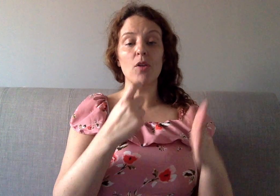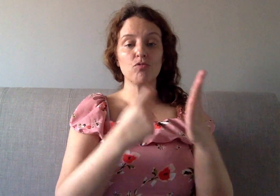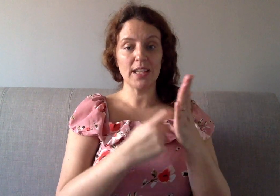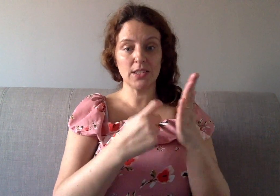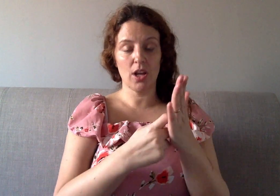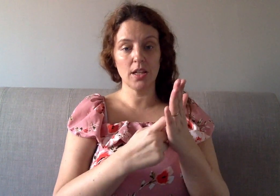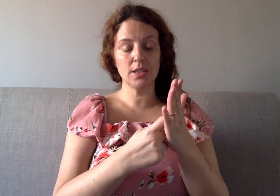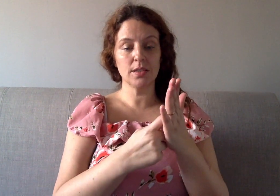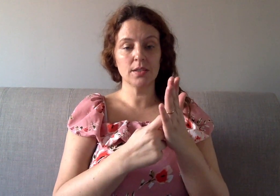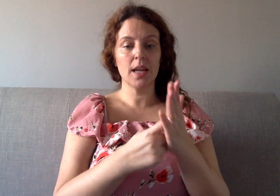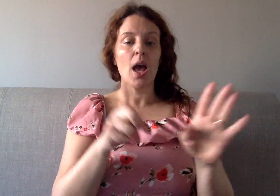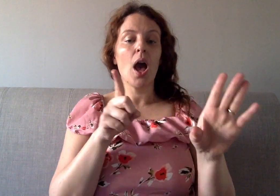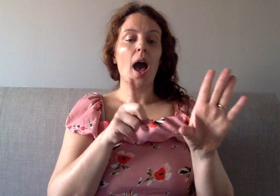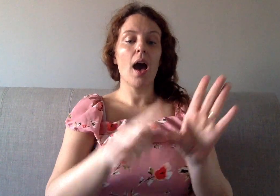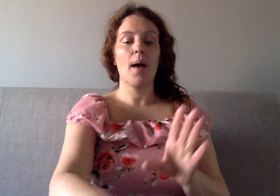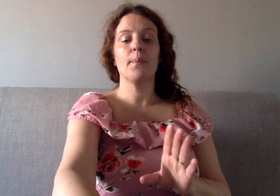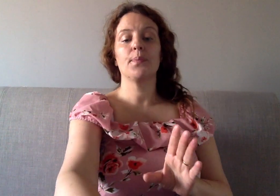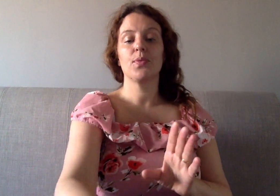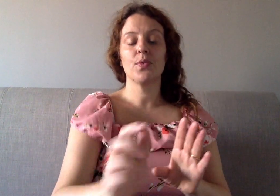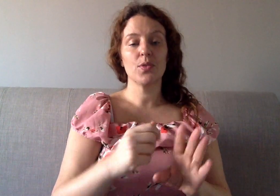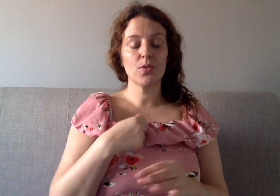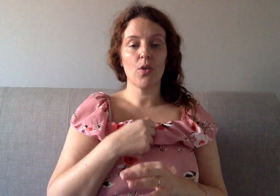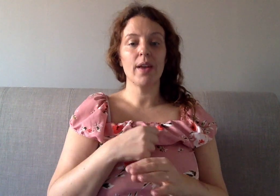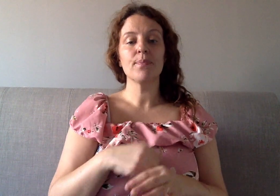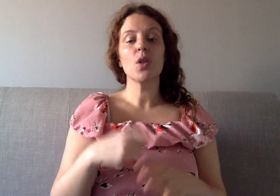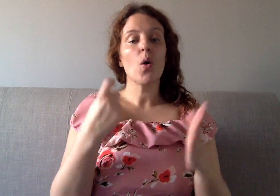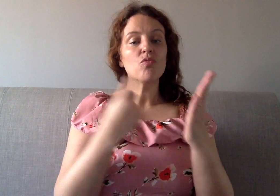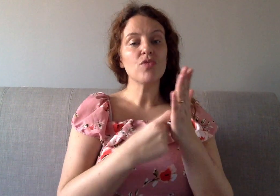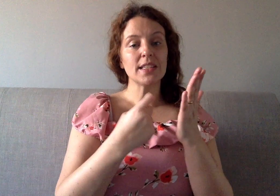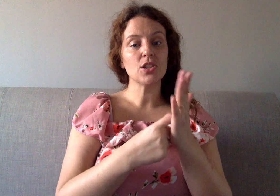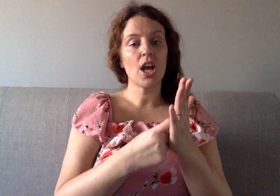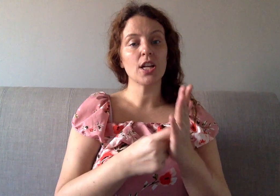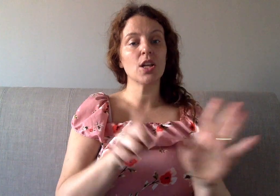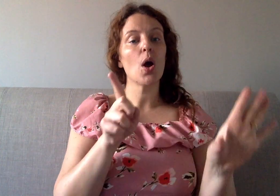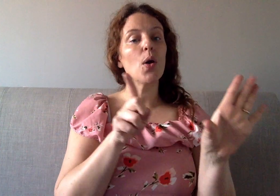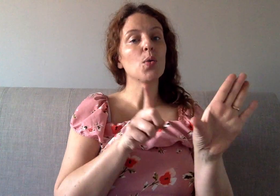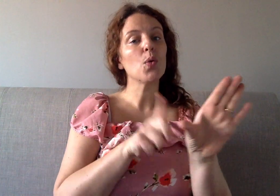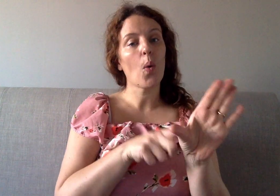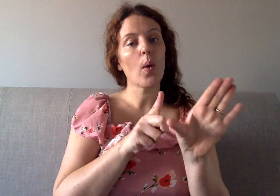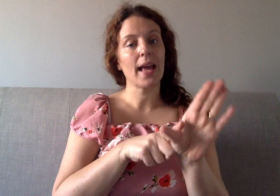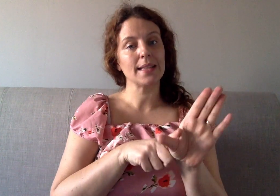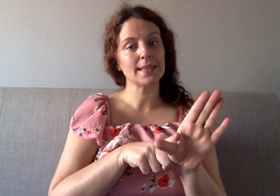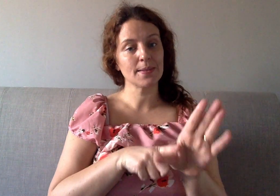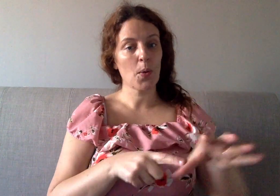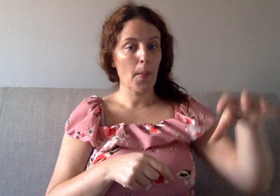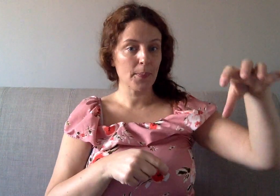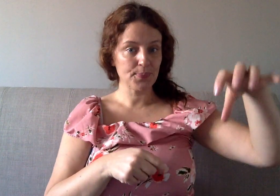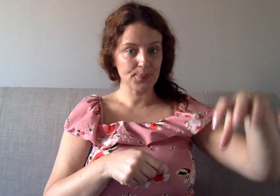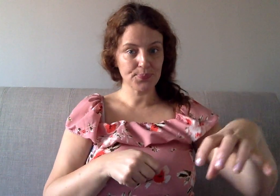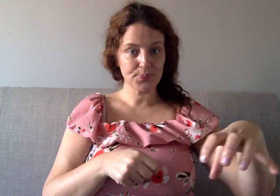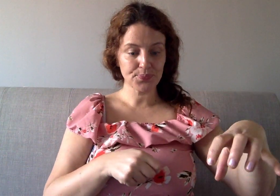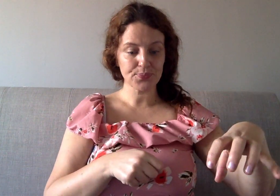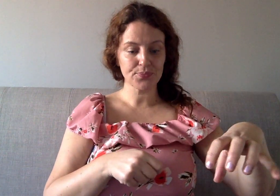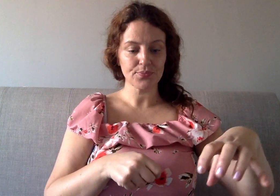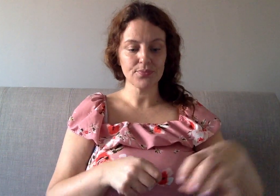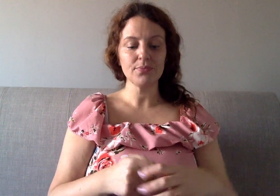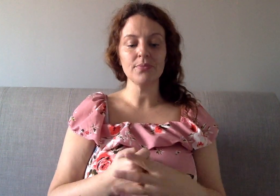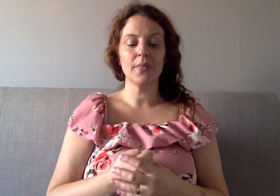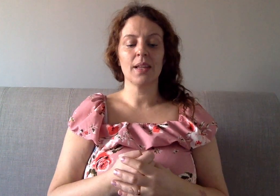Richard was a Yorkist